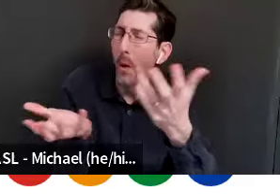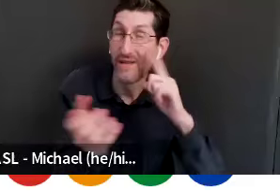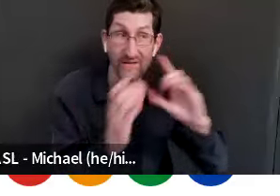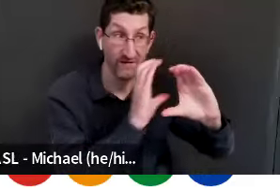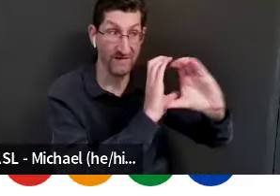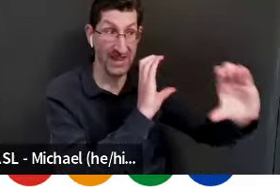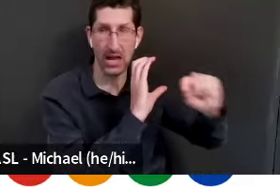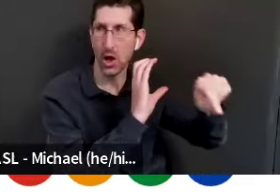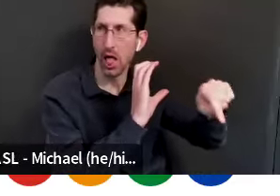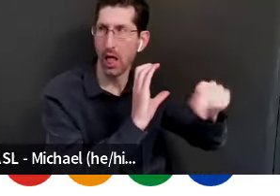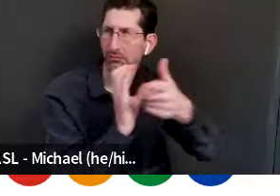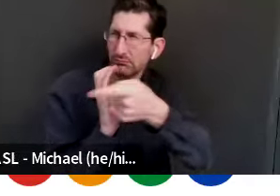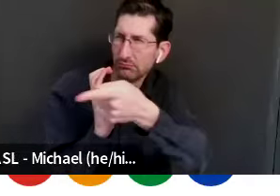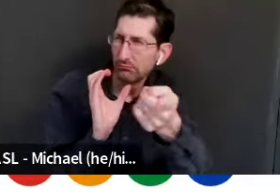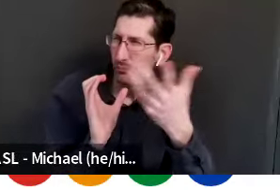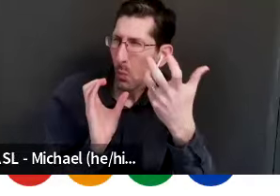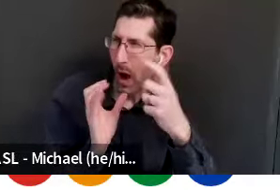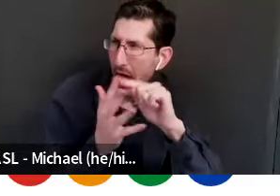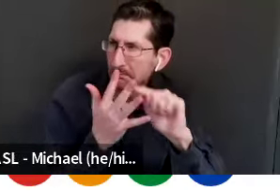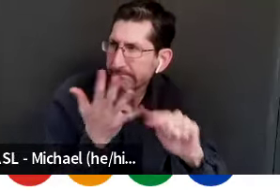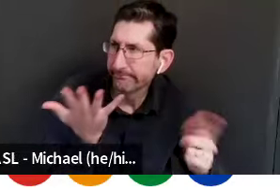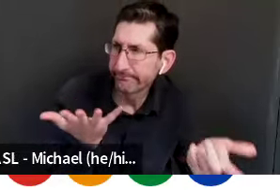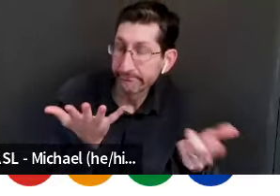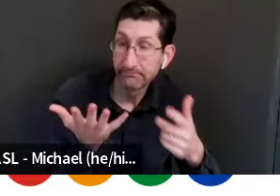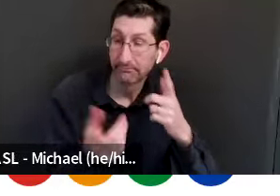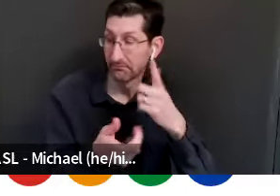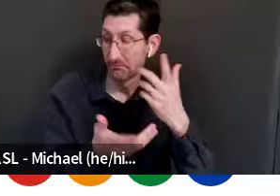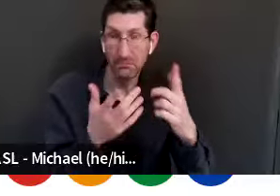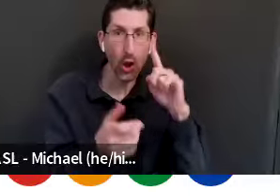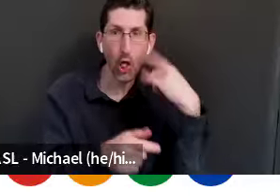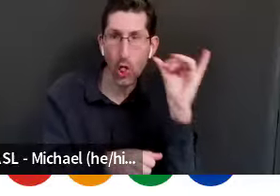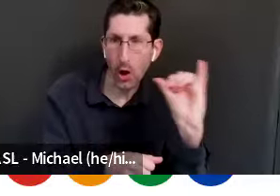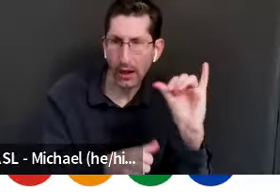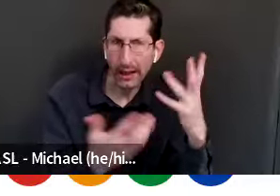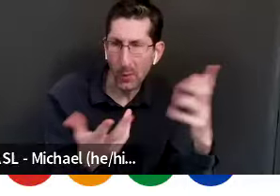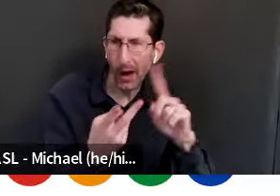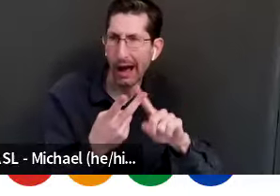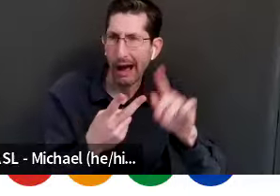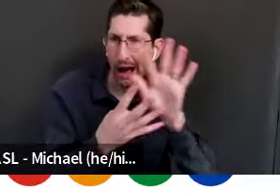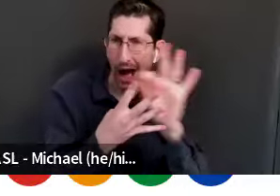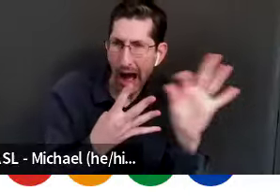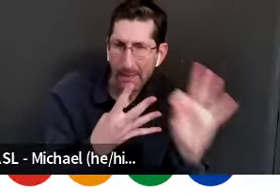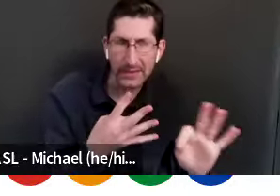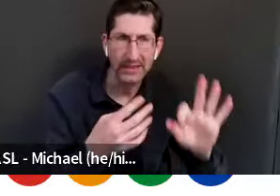WOULD YOU WANT IN A VEHICLE IF WE ARE OUT HERE AND STARTING FROM FIRST PRINCIPLES. WHAT TYPE OF THINGS, CERTAIN